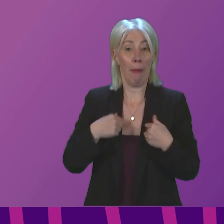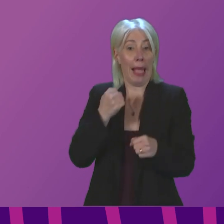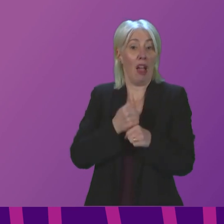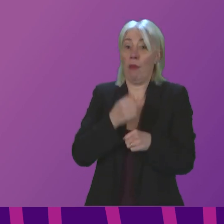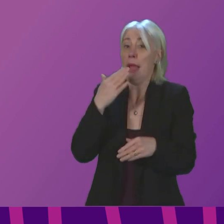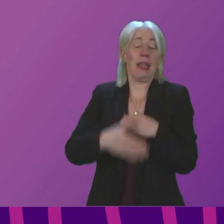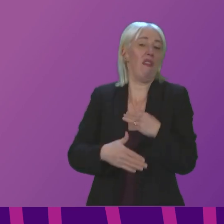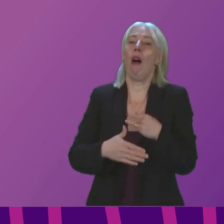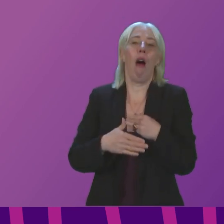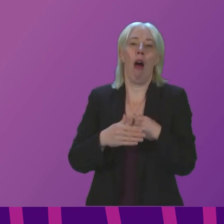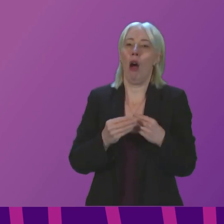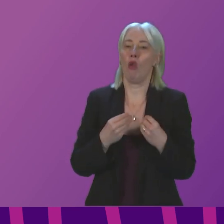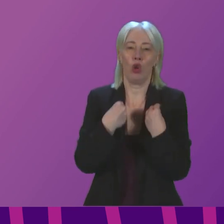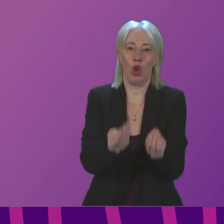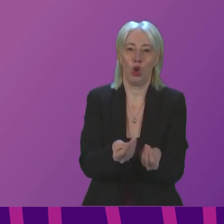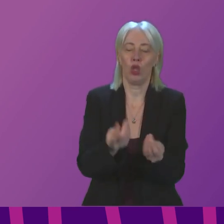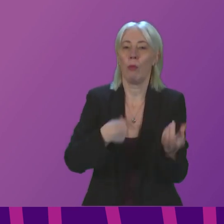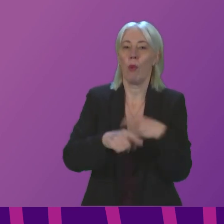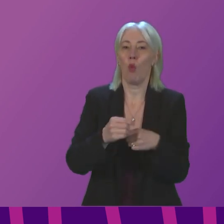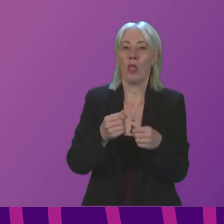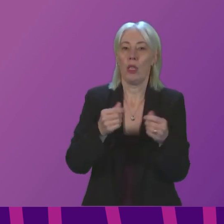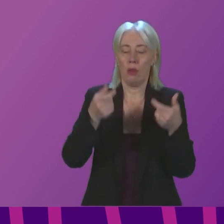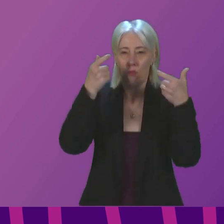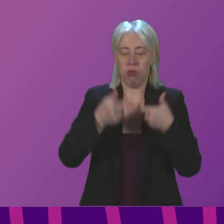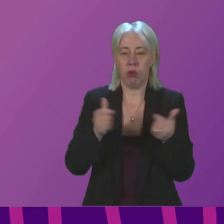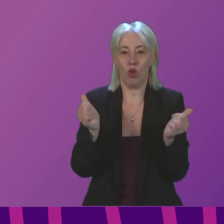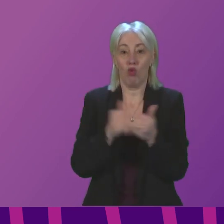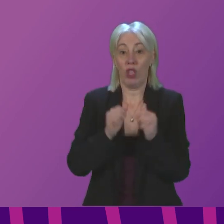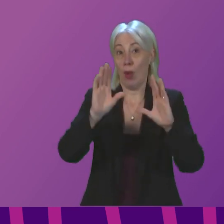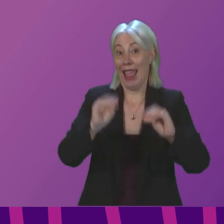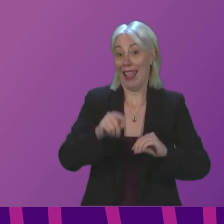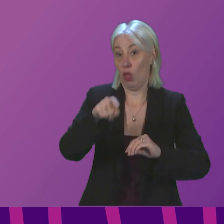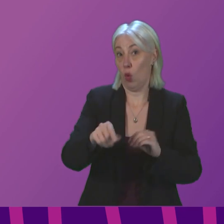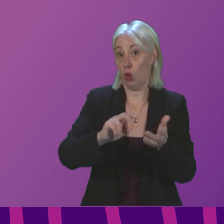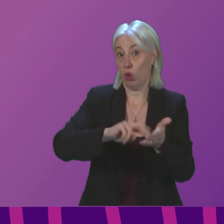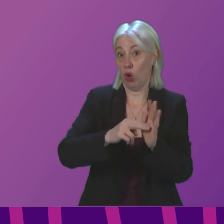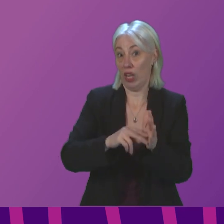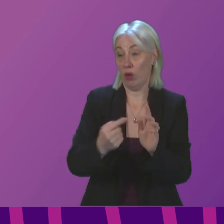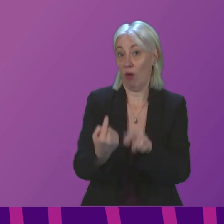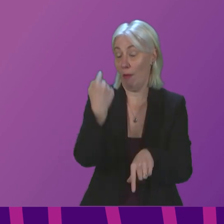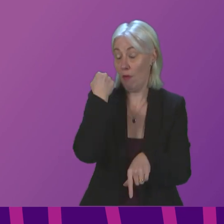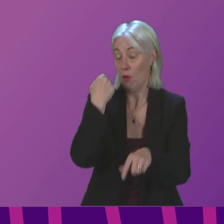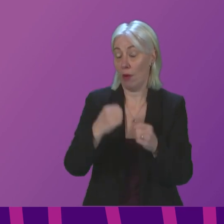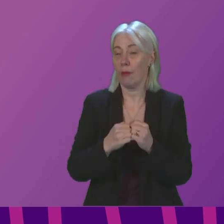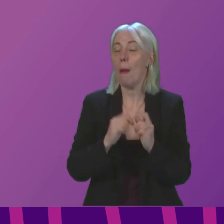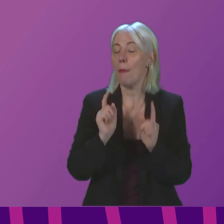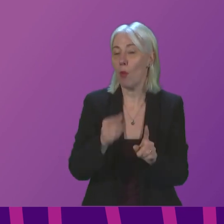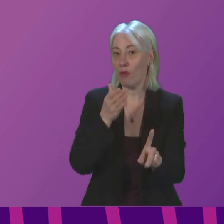we did legislate to end them. It is important that we recognise that it is necessary to